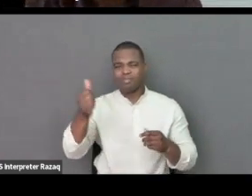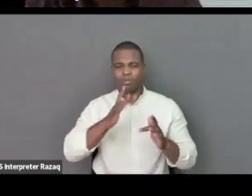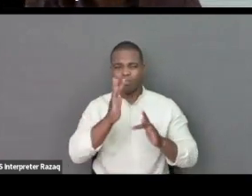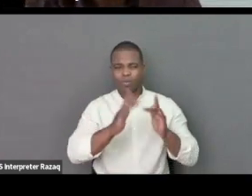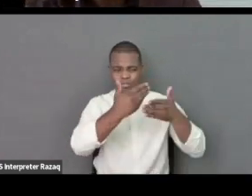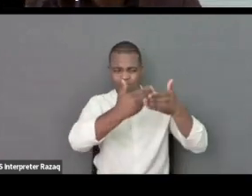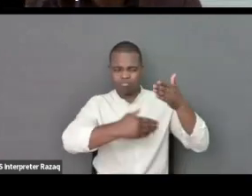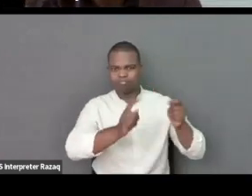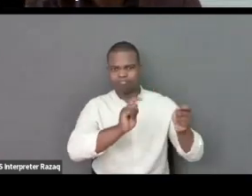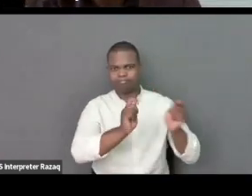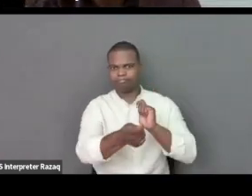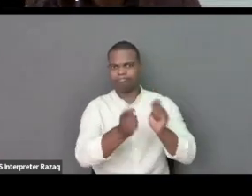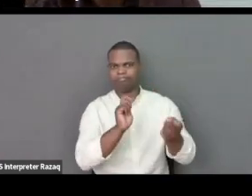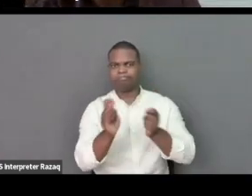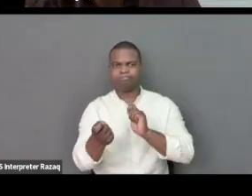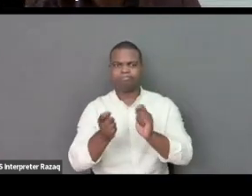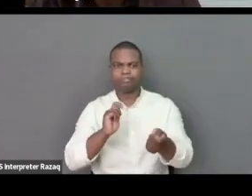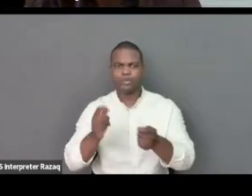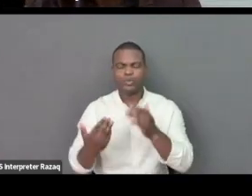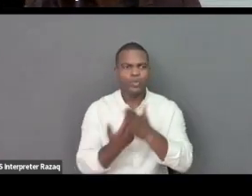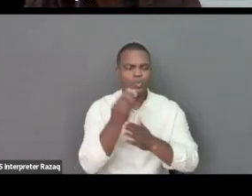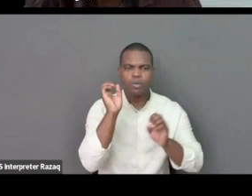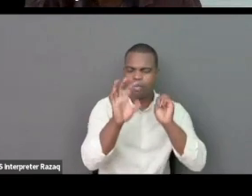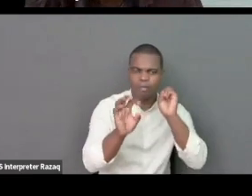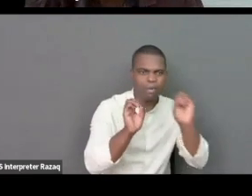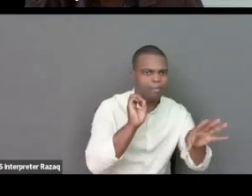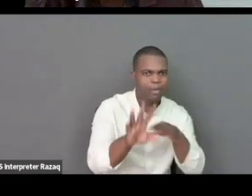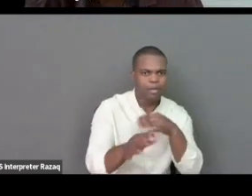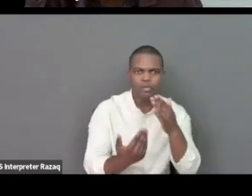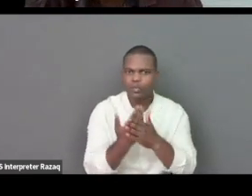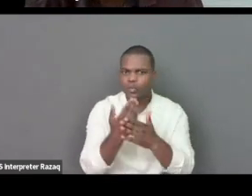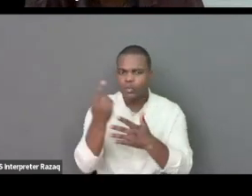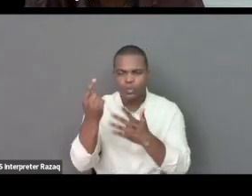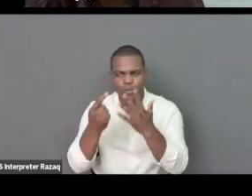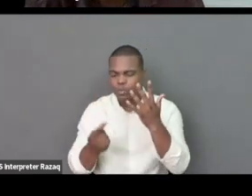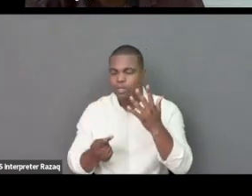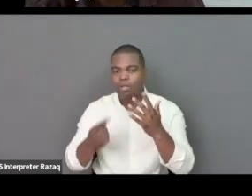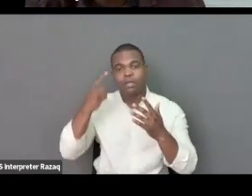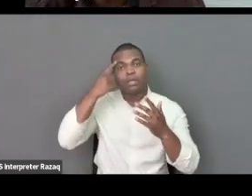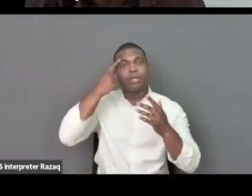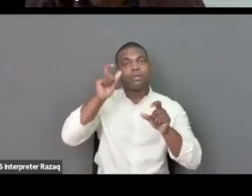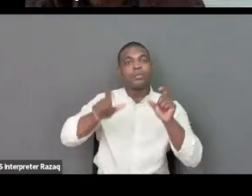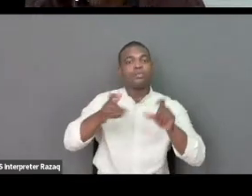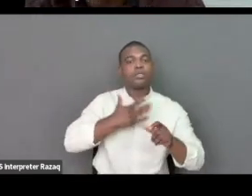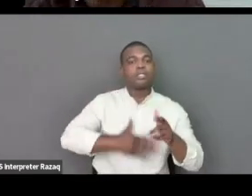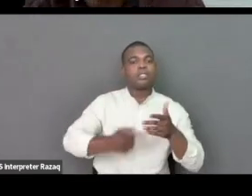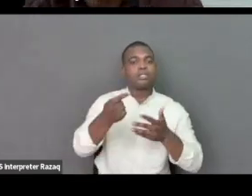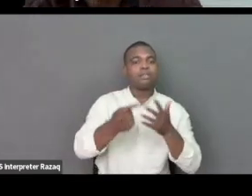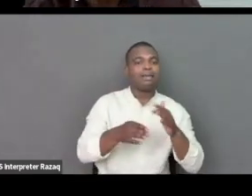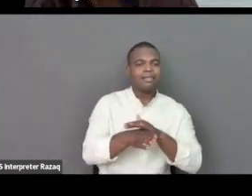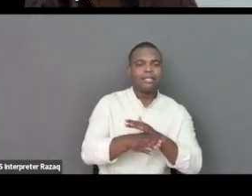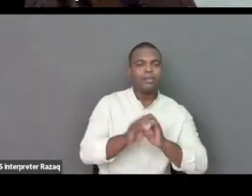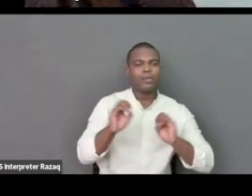who use it to find these problems, they have the possibility to give this feedback. And what we've seen, if public